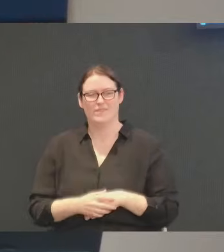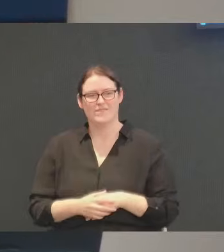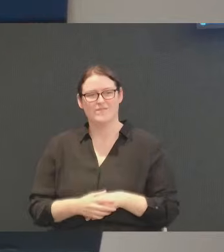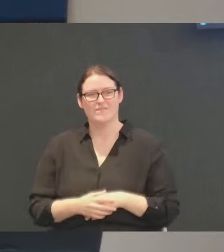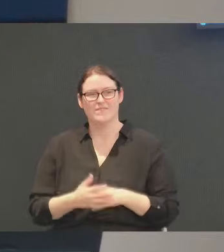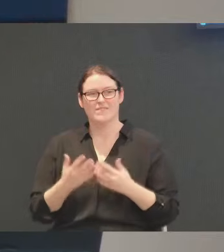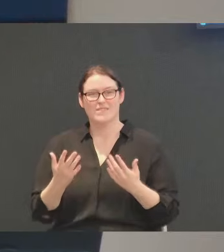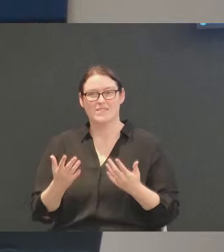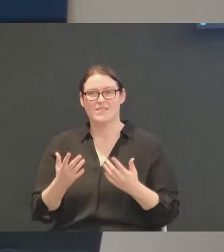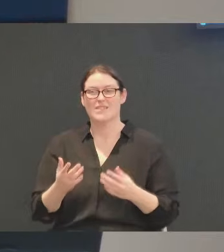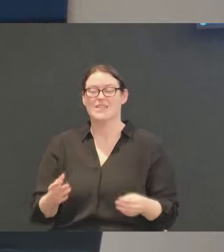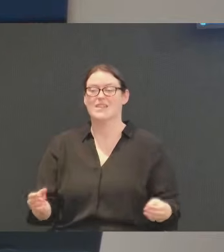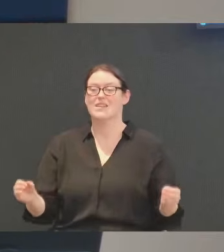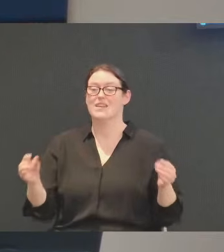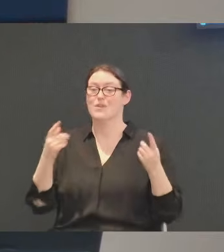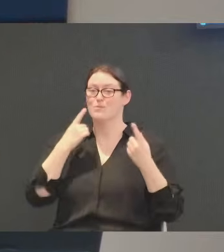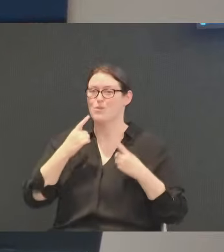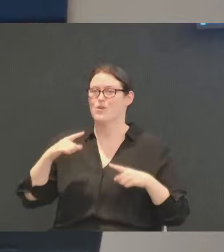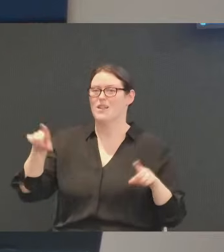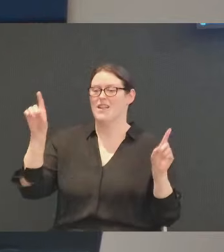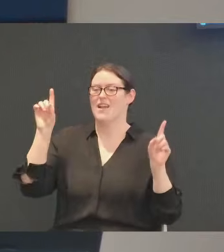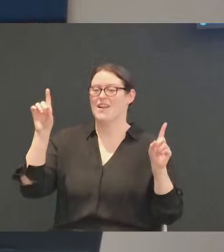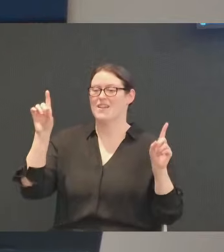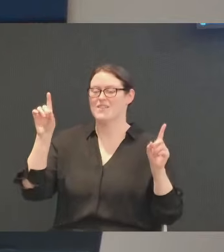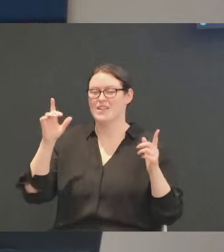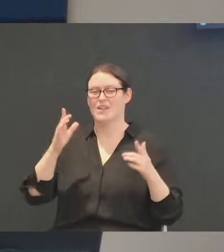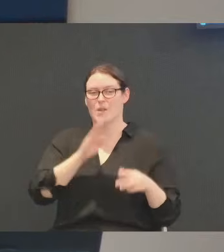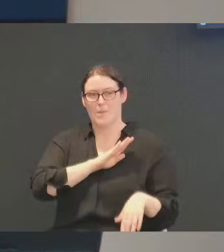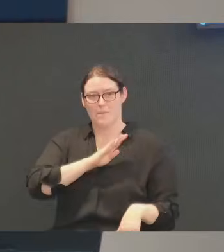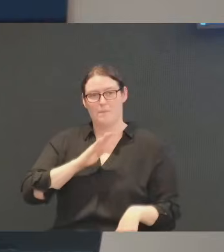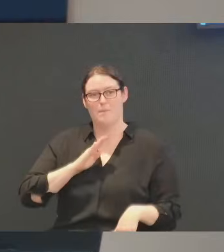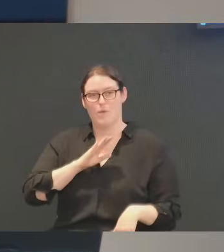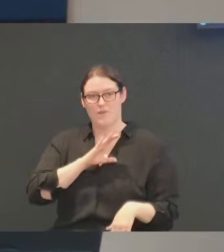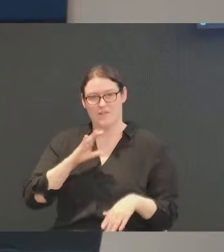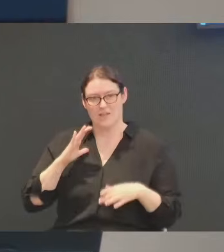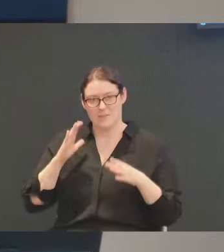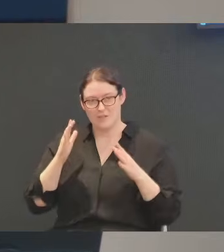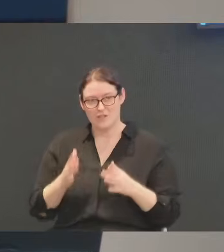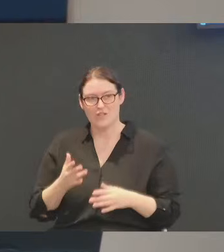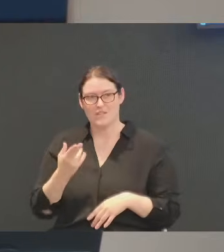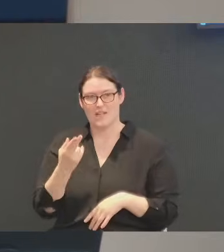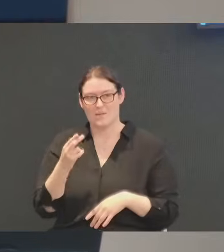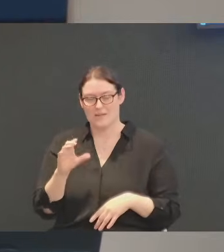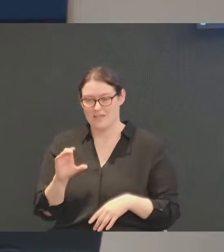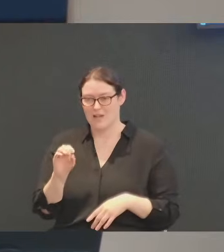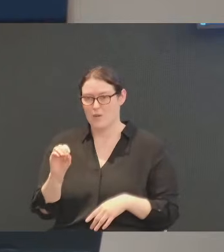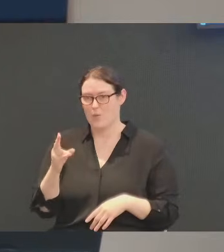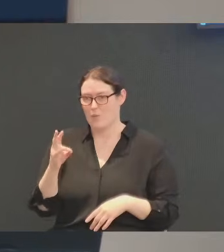Be it further proclaimed that the Board of County Commissioners of Hamilton County, Ohio, does